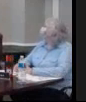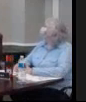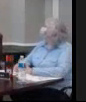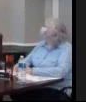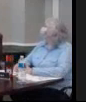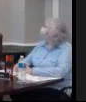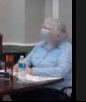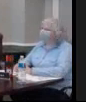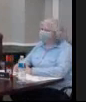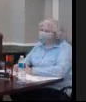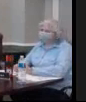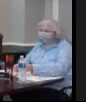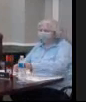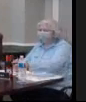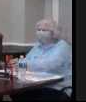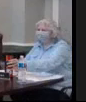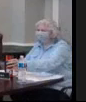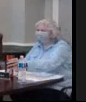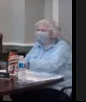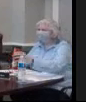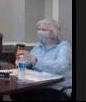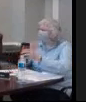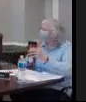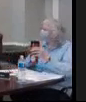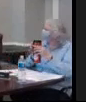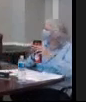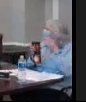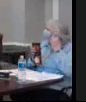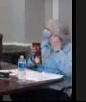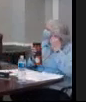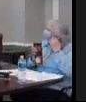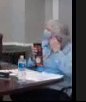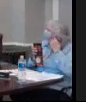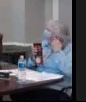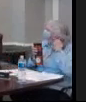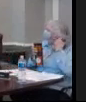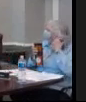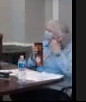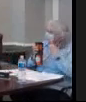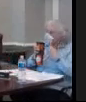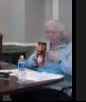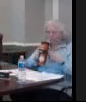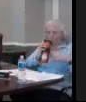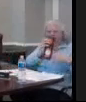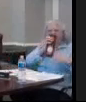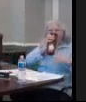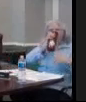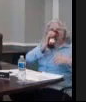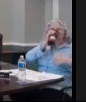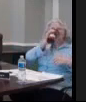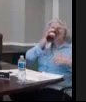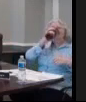The partition pertains to a variance relief for sports Sabrina in, which includes sports shows in go cart racing events.